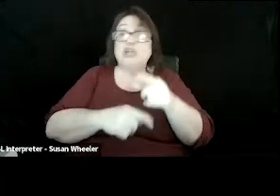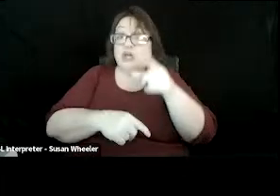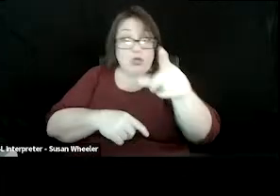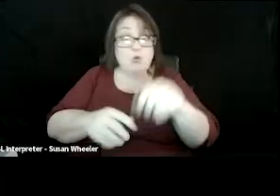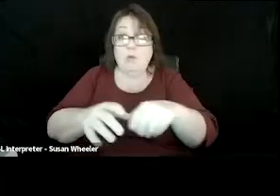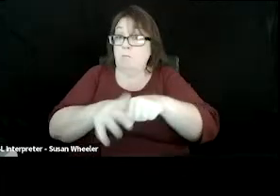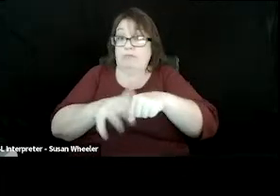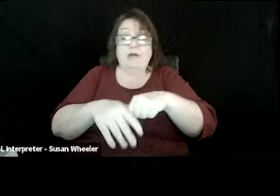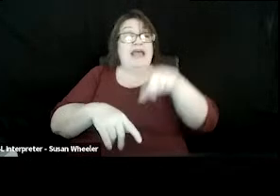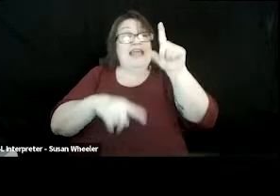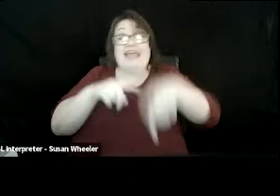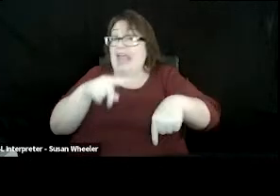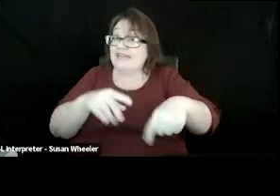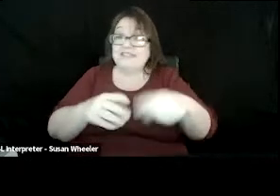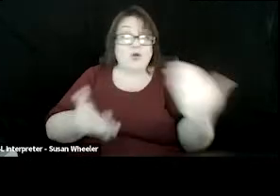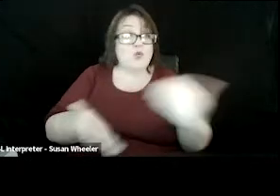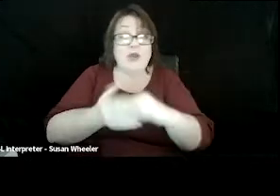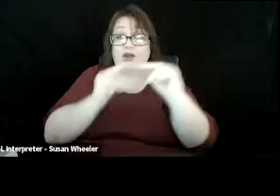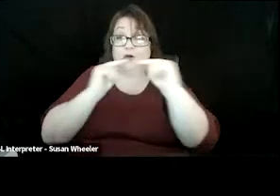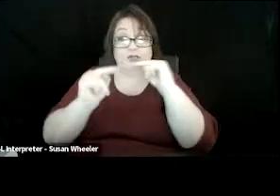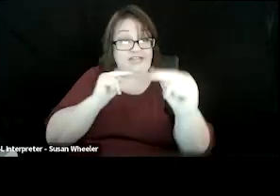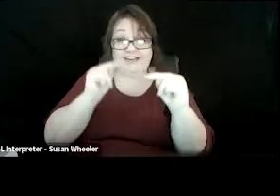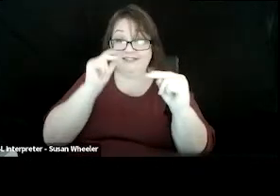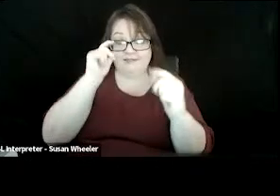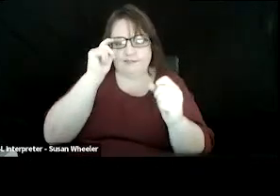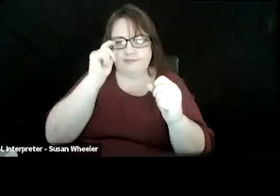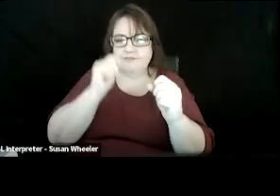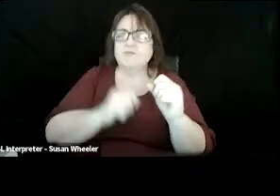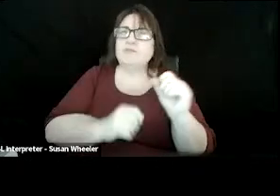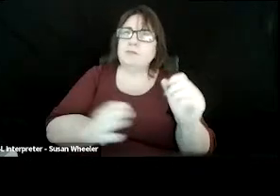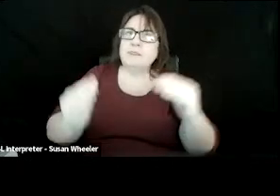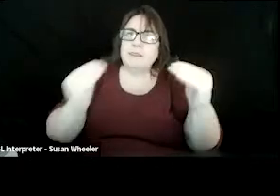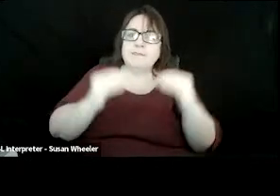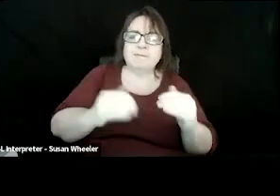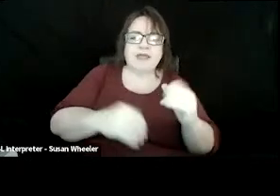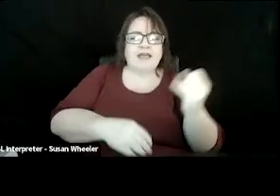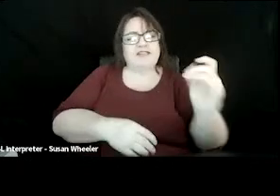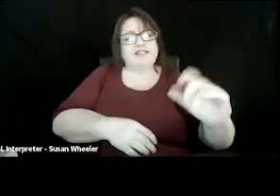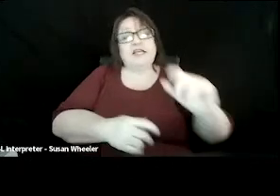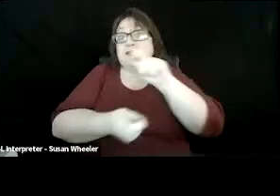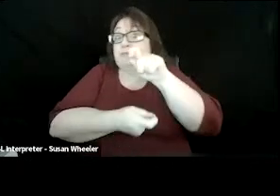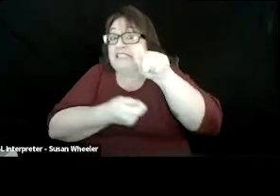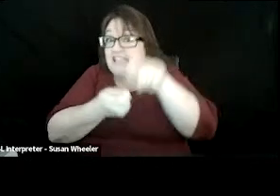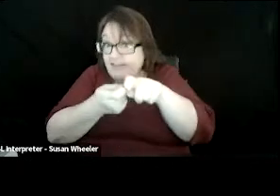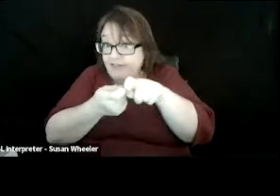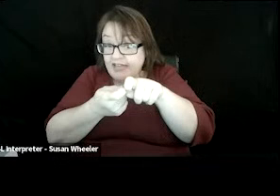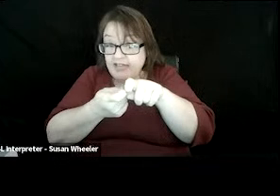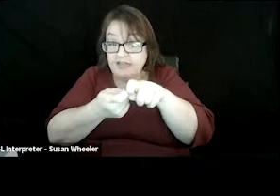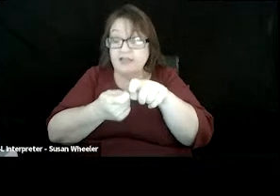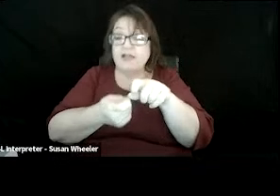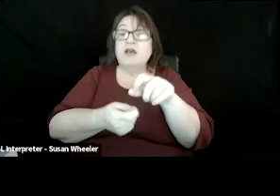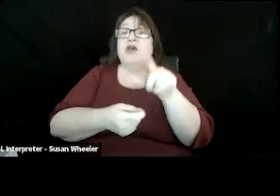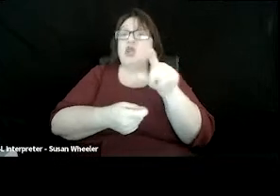If it's very specific as that a first provision references, then you do have the ability to negotiate